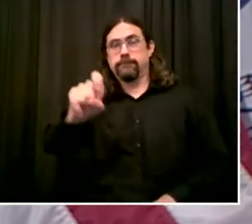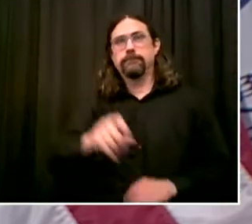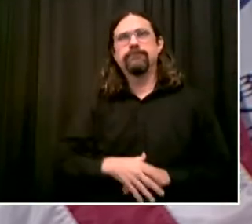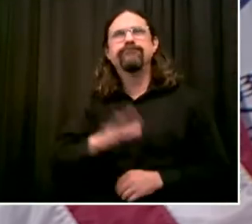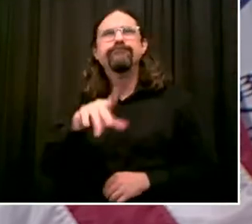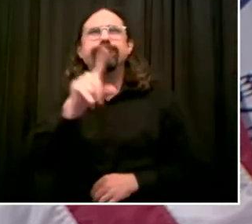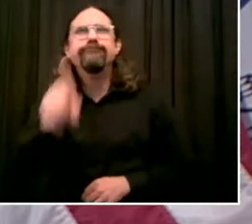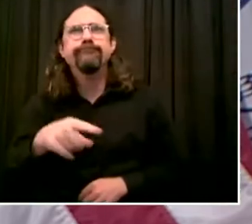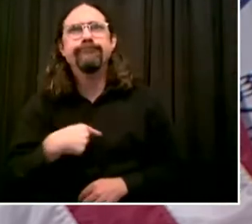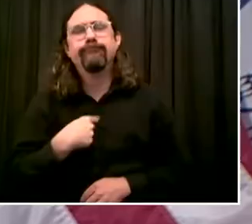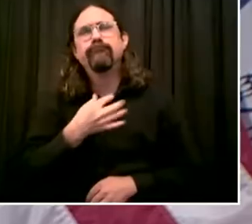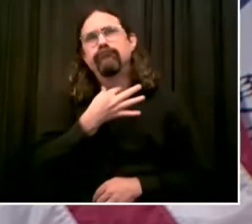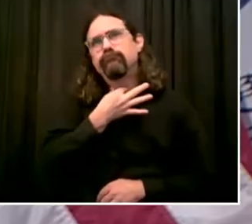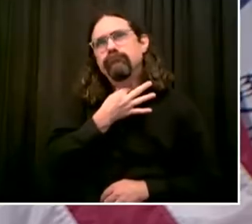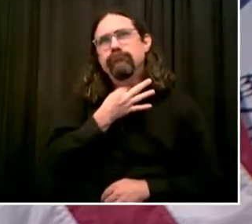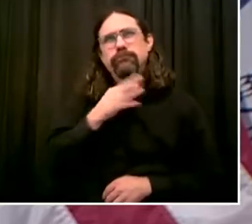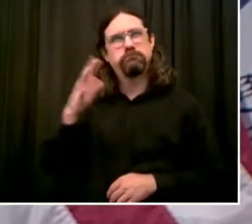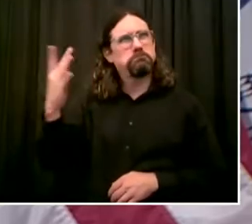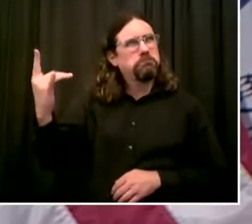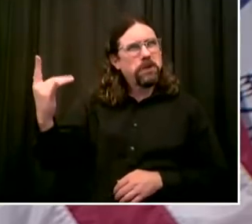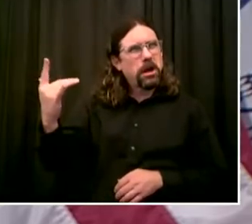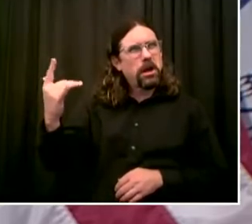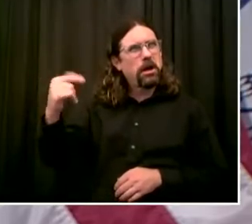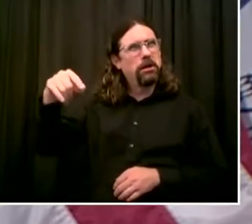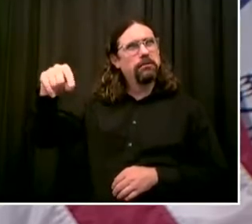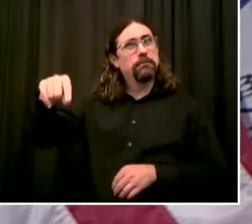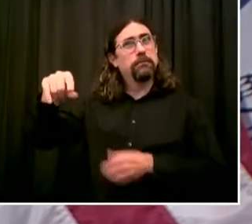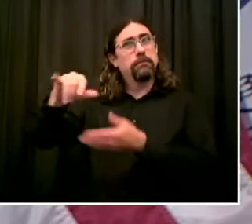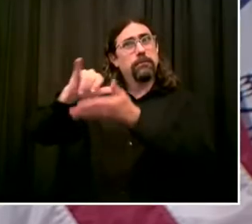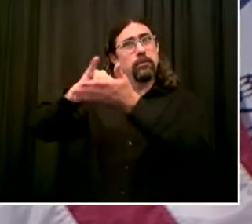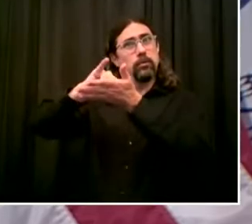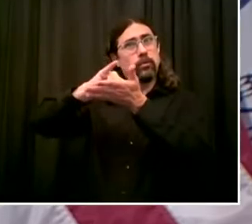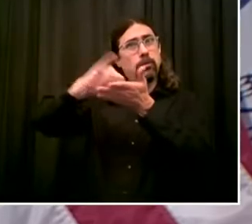ANDI HM CURIOUS F IYU OHAVE ANY THOUGHTS ABOUT WHY IT IS THAT THE STATE MIGHT BE WILLING TO